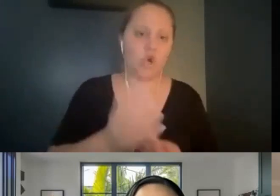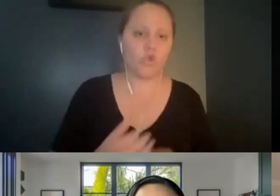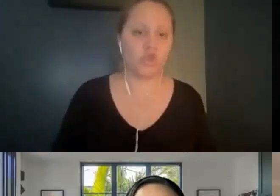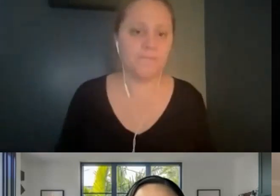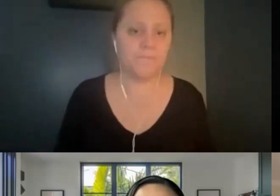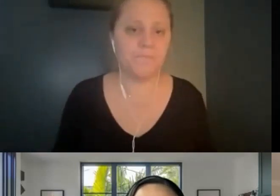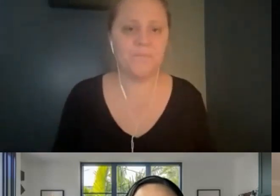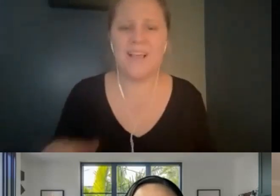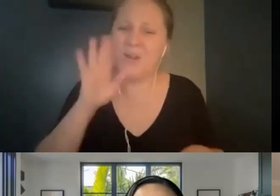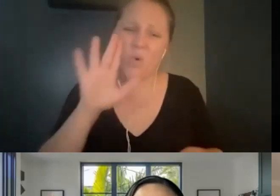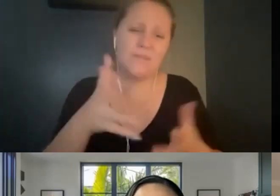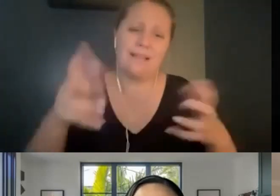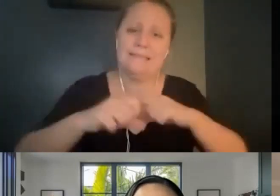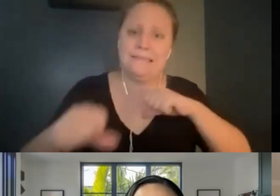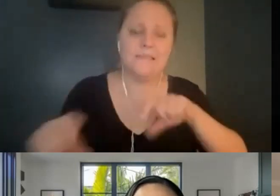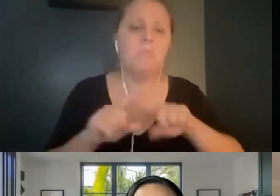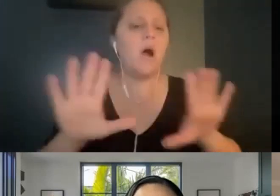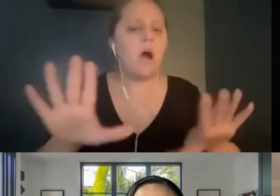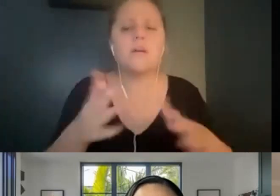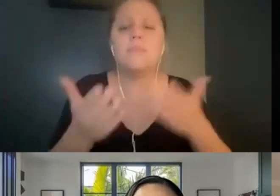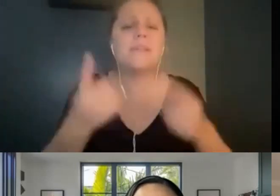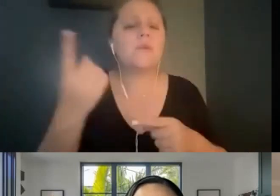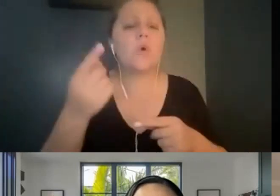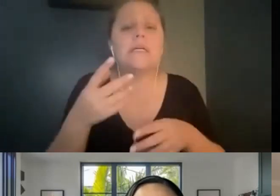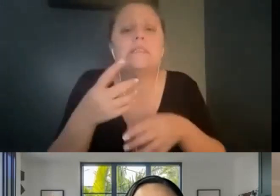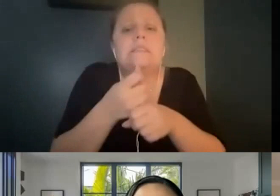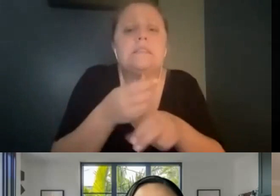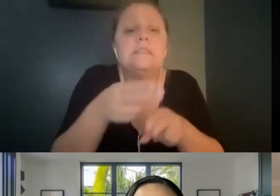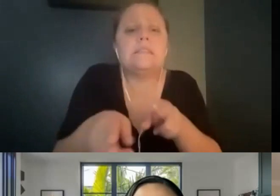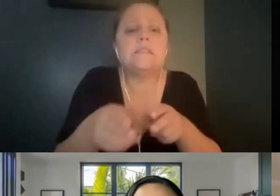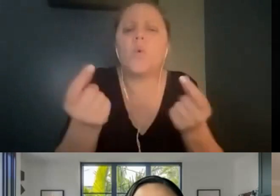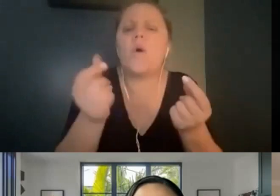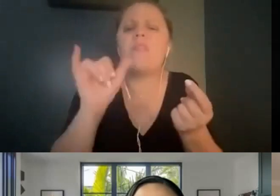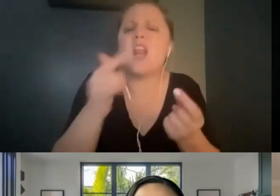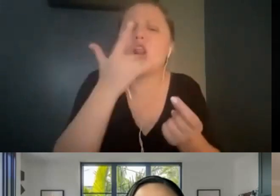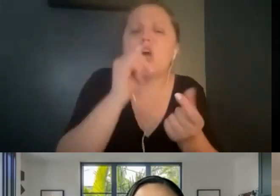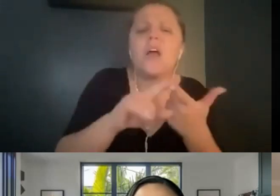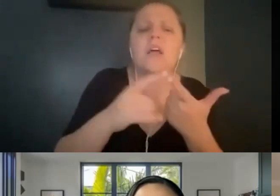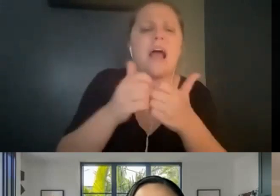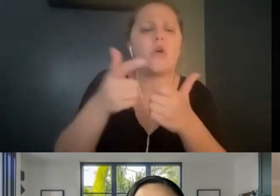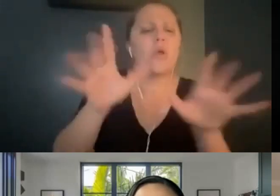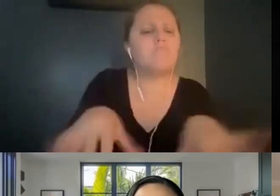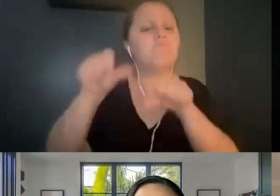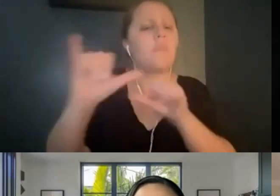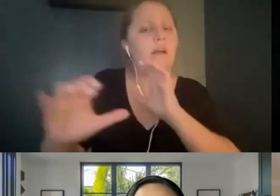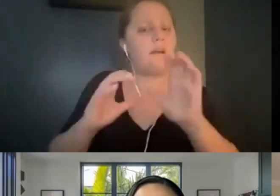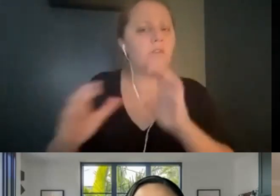could touch on what that looks like and how we could have those conversations. Does anybody have anything they would like to share about that?